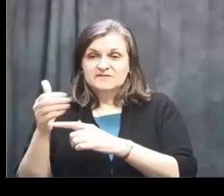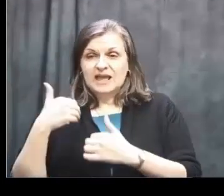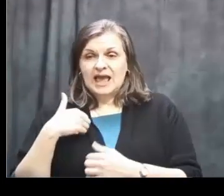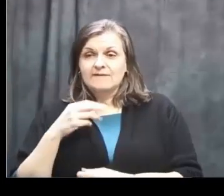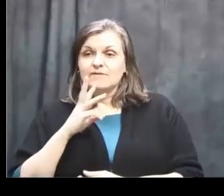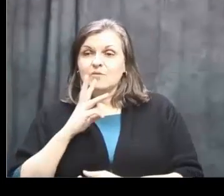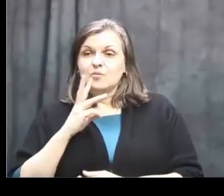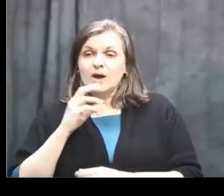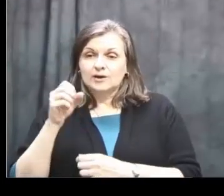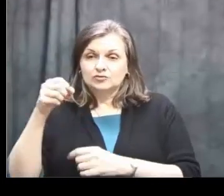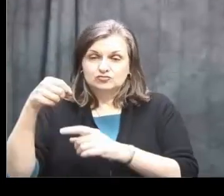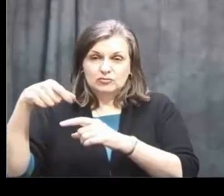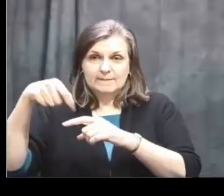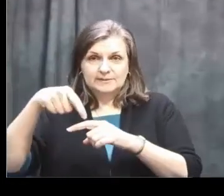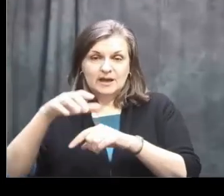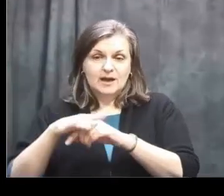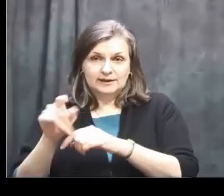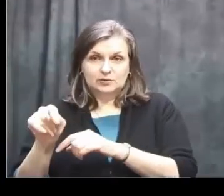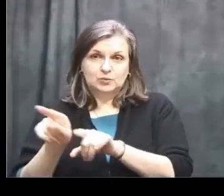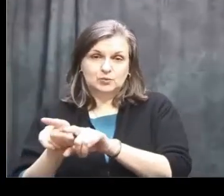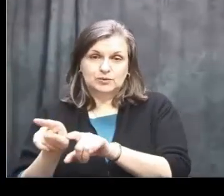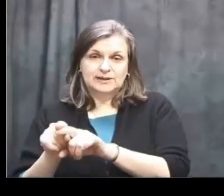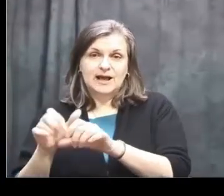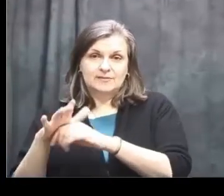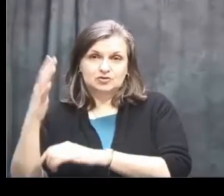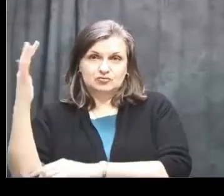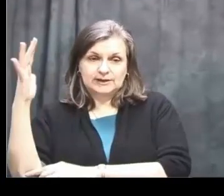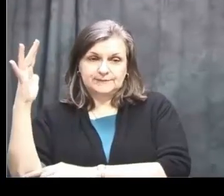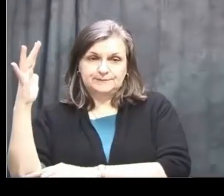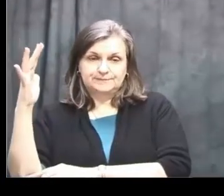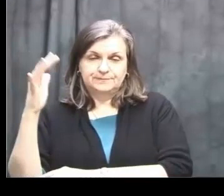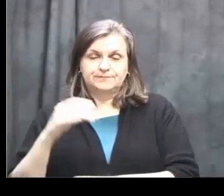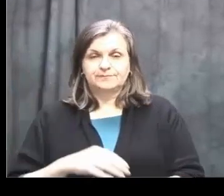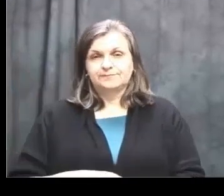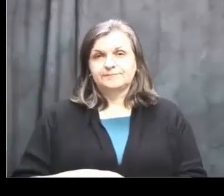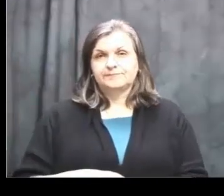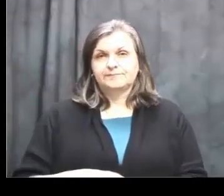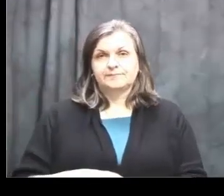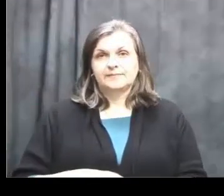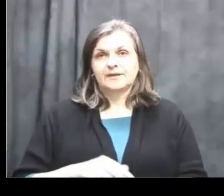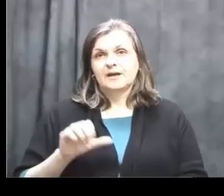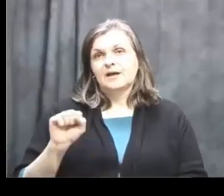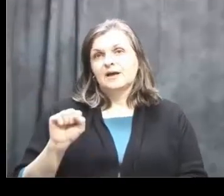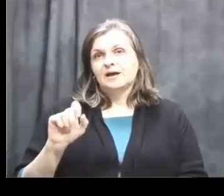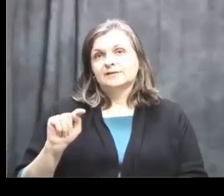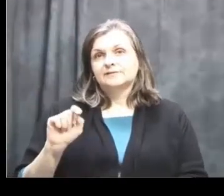droplets on the undersides of those leaves as well. So the stomata are actually opening and closing